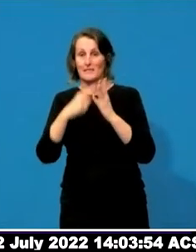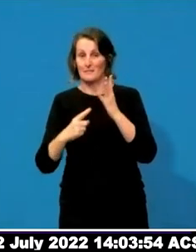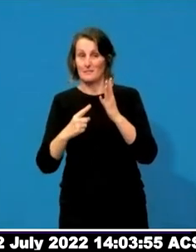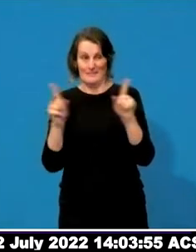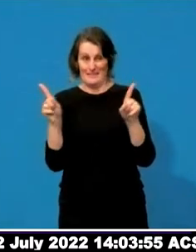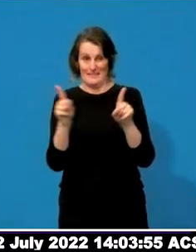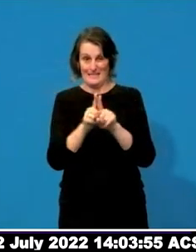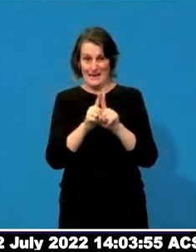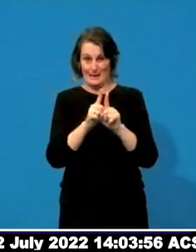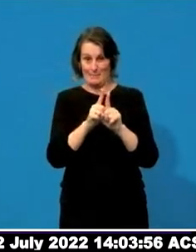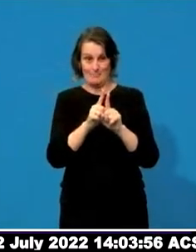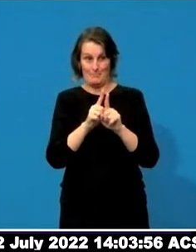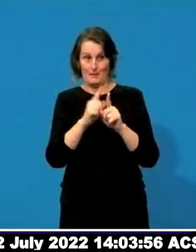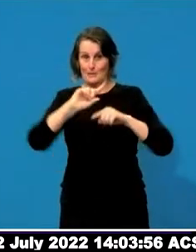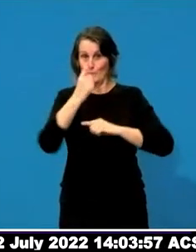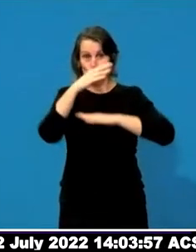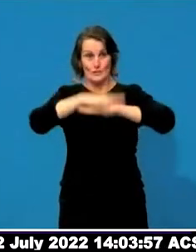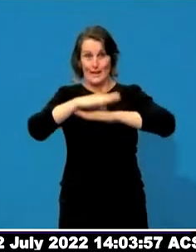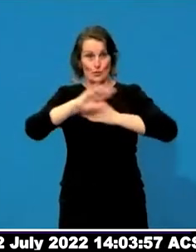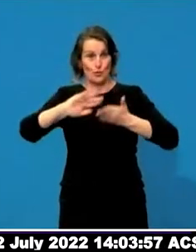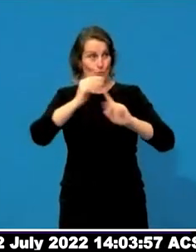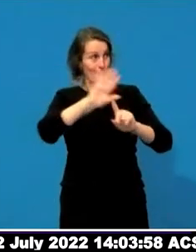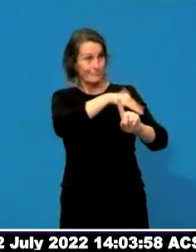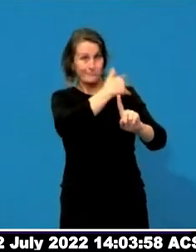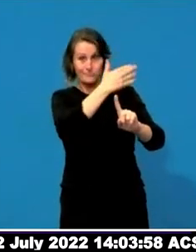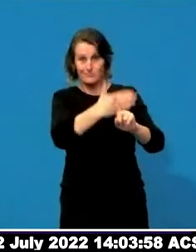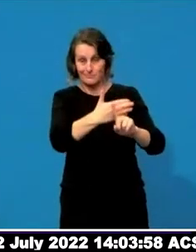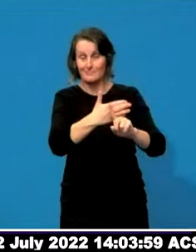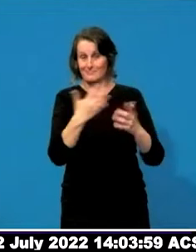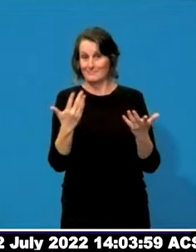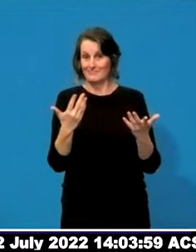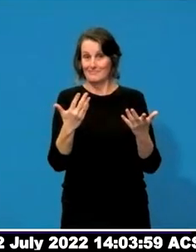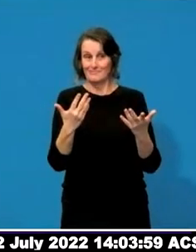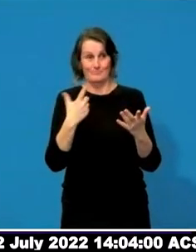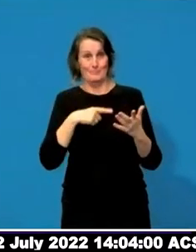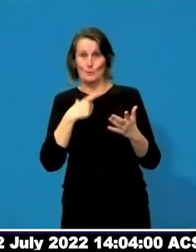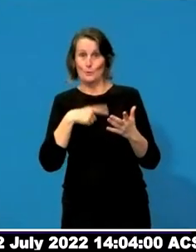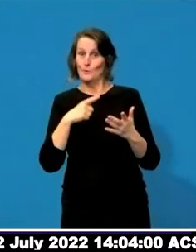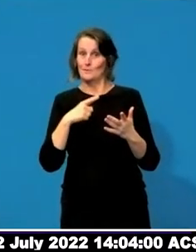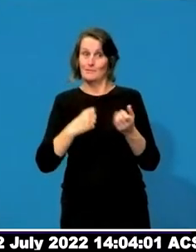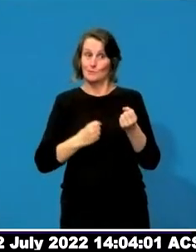because that accessibility is done through families in the community.